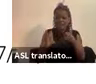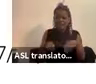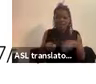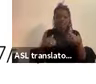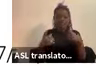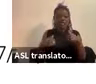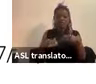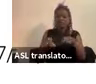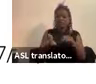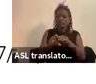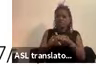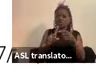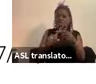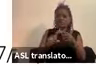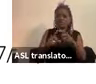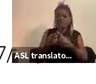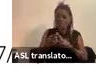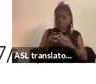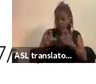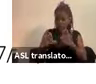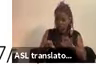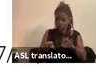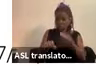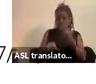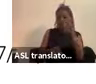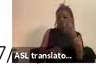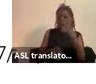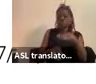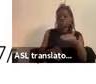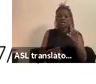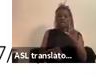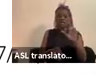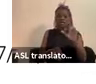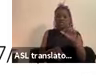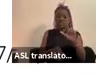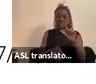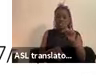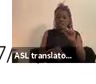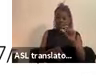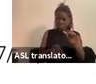And so the Delta variant especially is highly transmissible and seize any